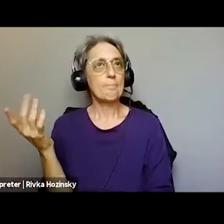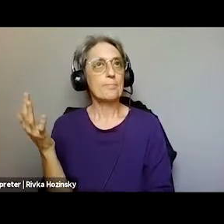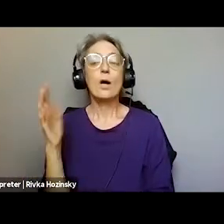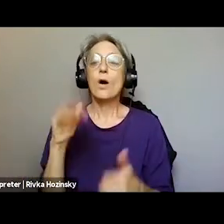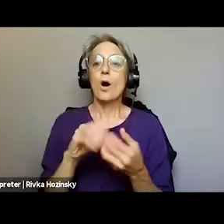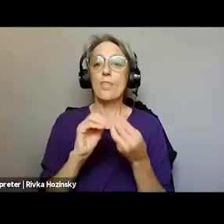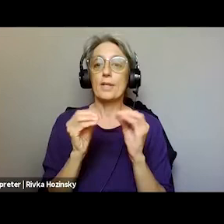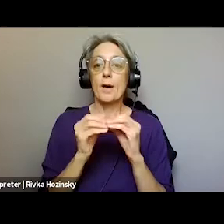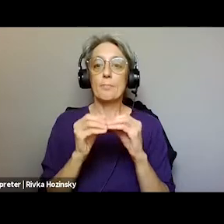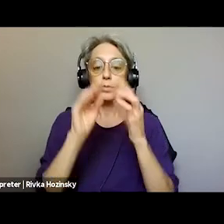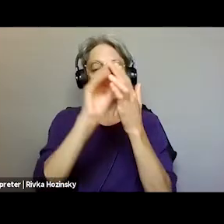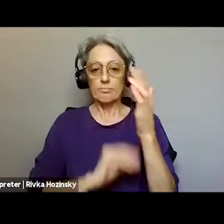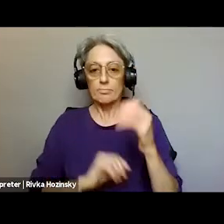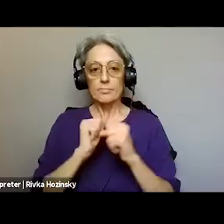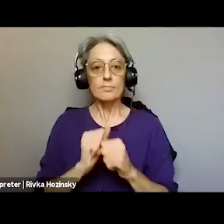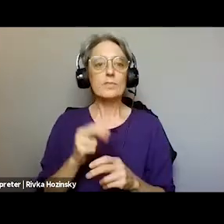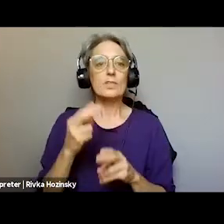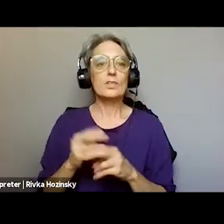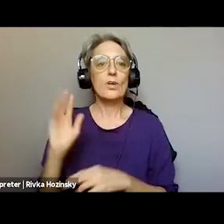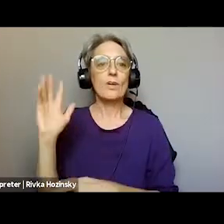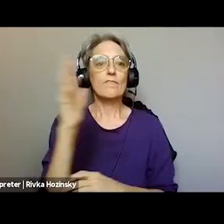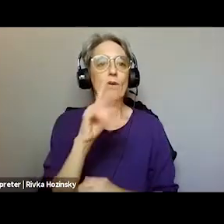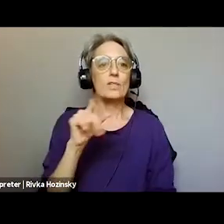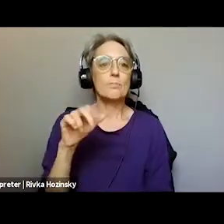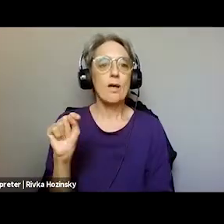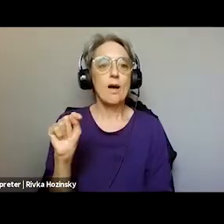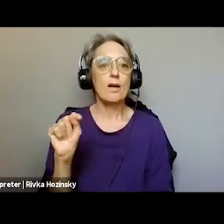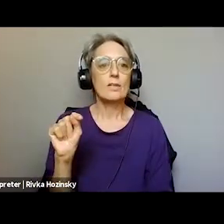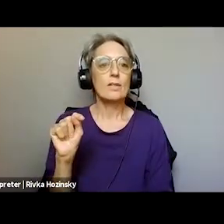So this is called a forest plot and it's got the name of the study and then the estimate